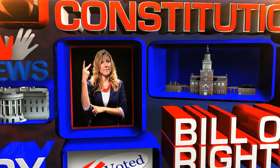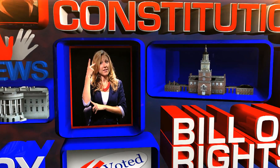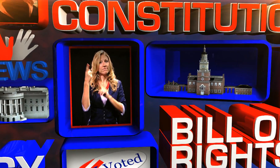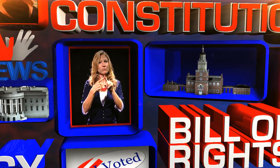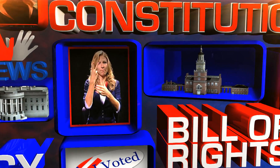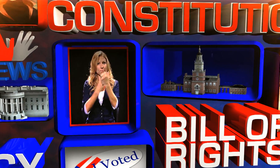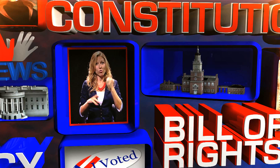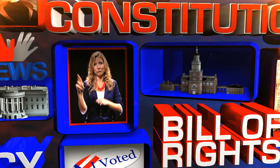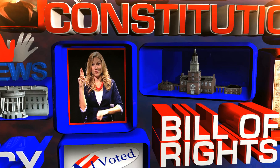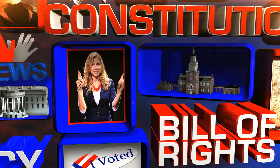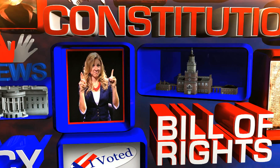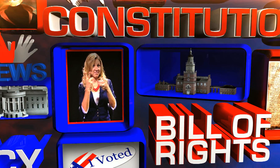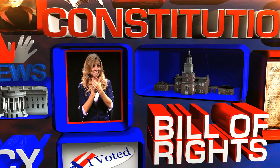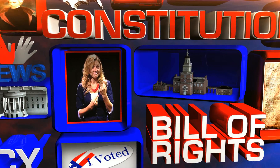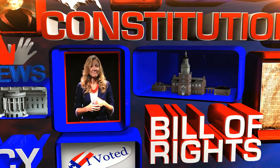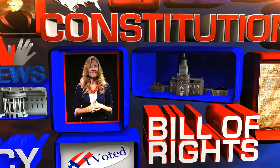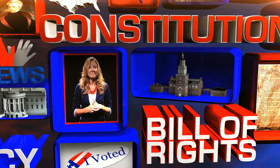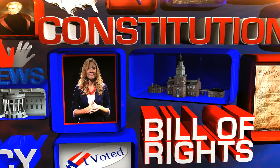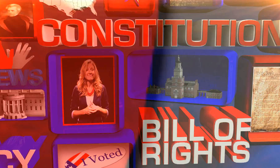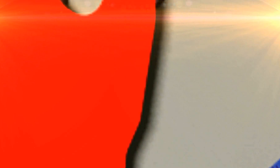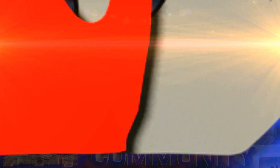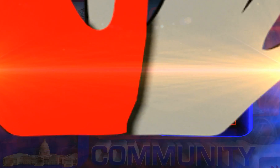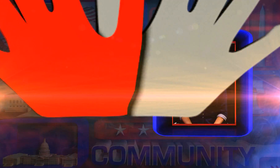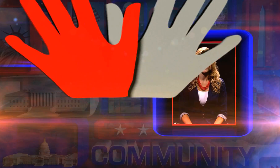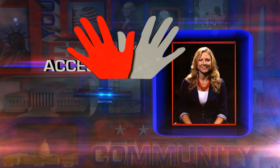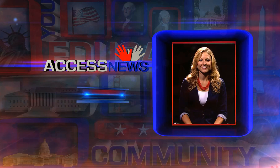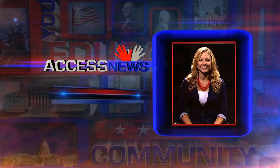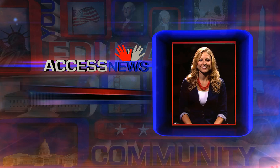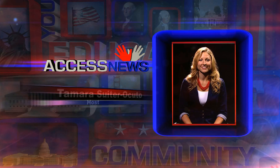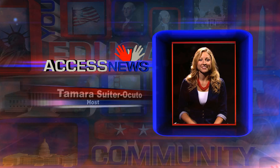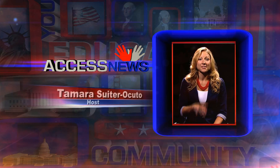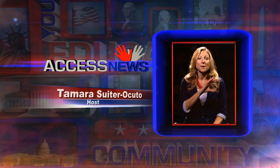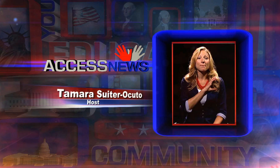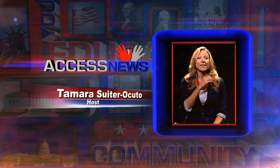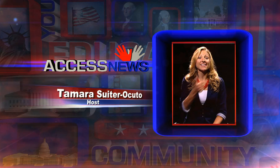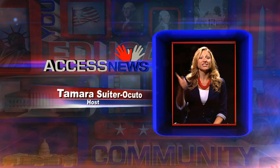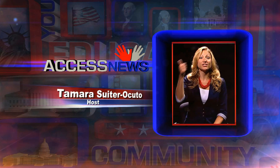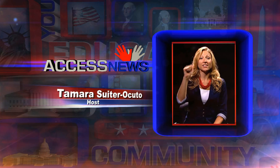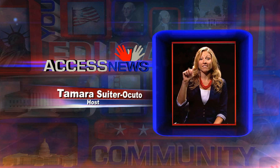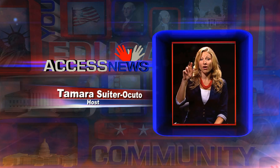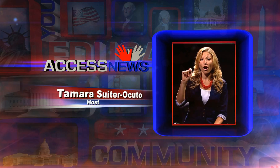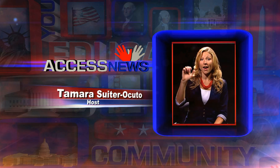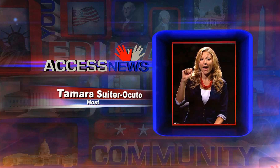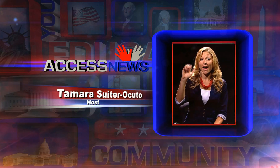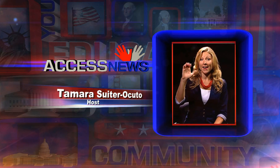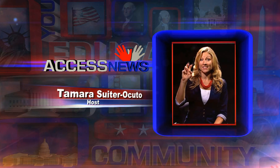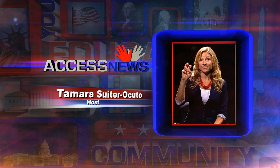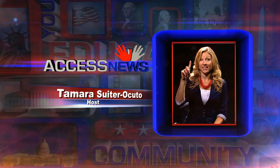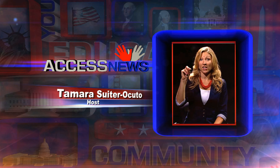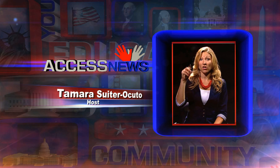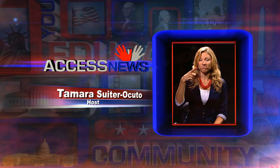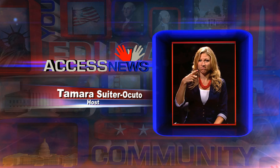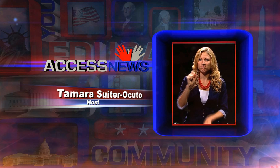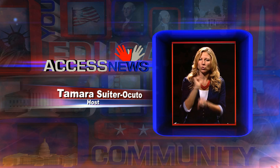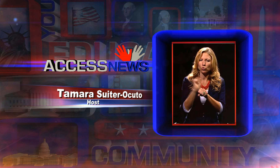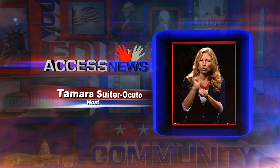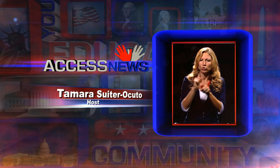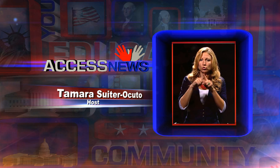AND POLITICIANS FROM BOTH SIDES OF THE AISLE. POLICE CHIEF ART ACEVEDO,